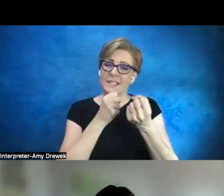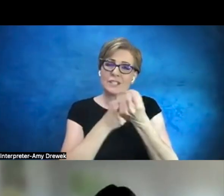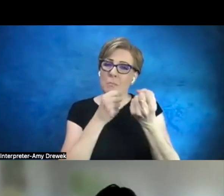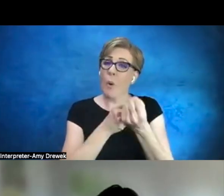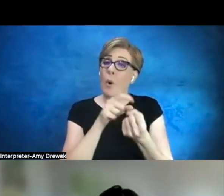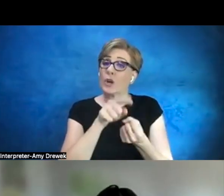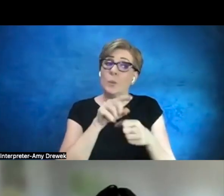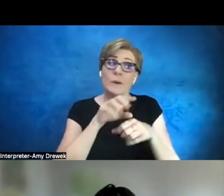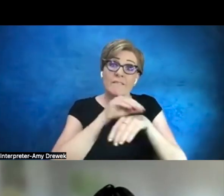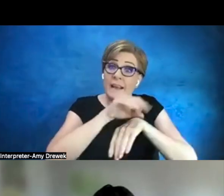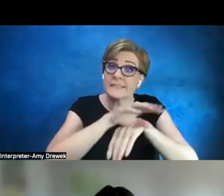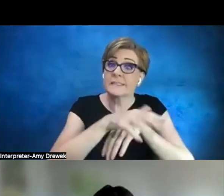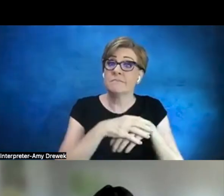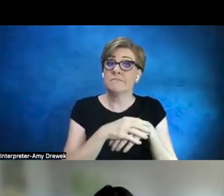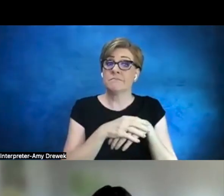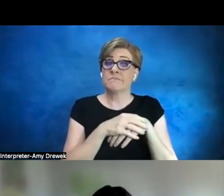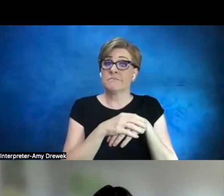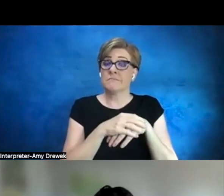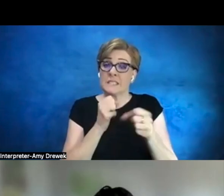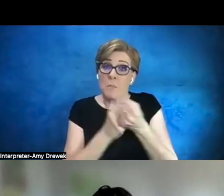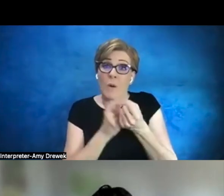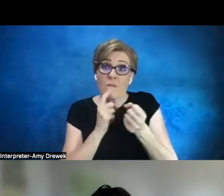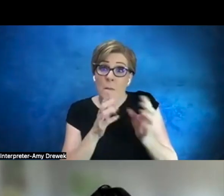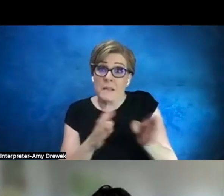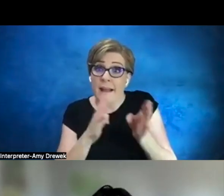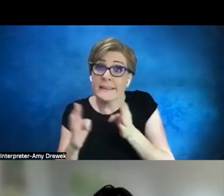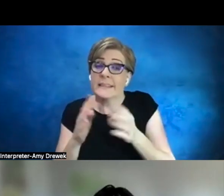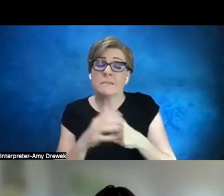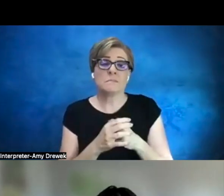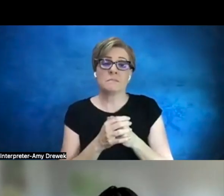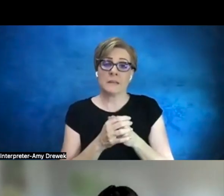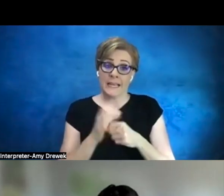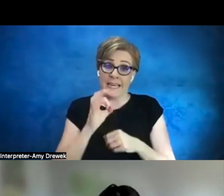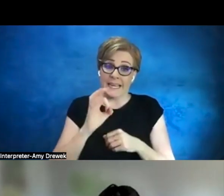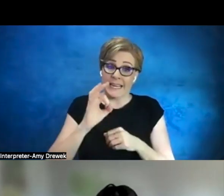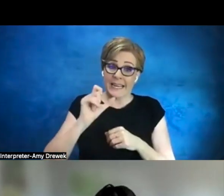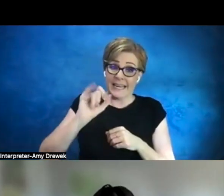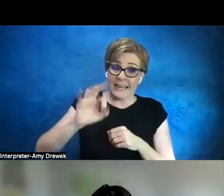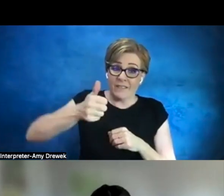I also think that as long as you are committed to the goal of supporting young people with